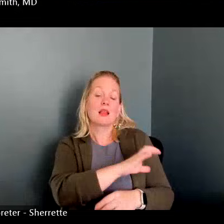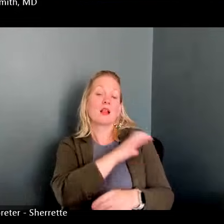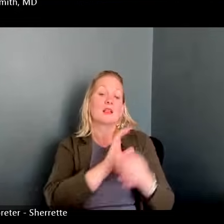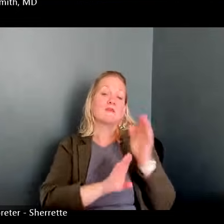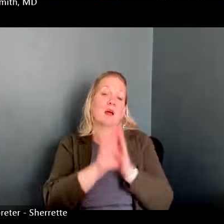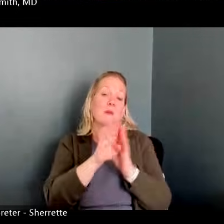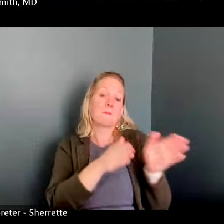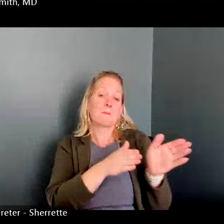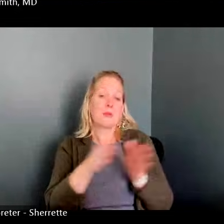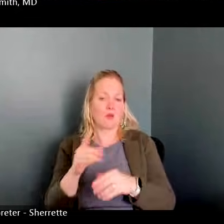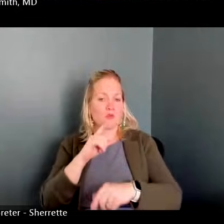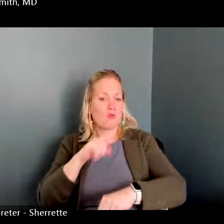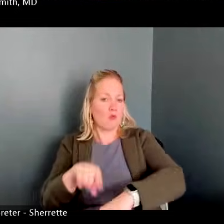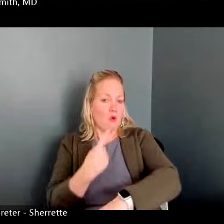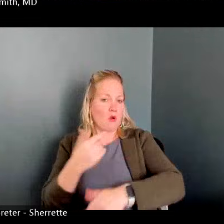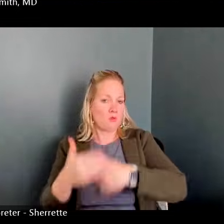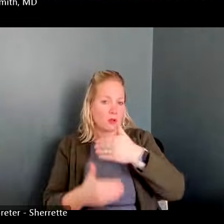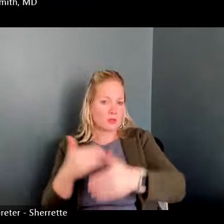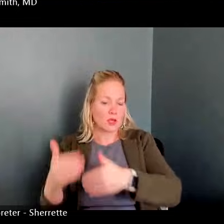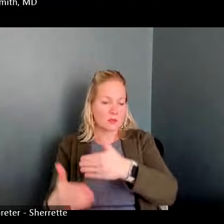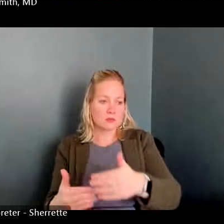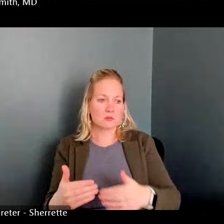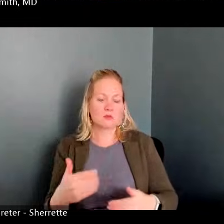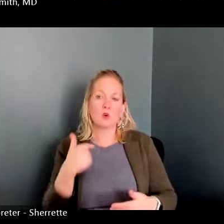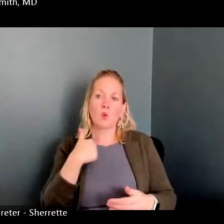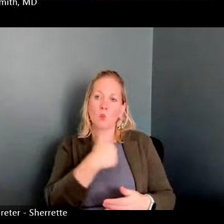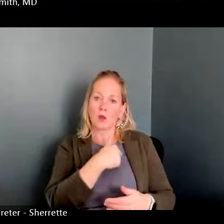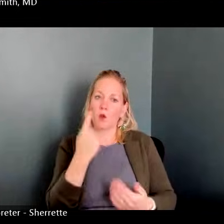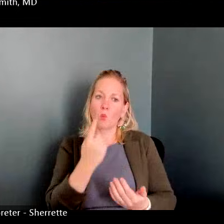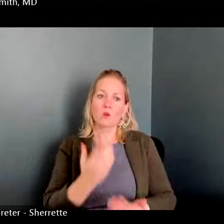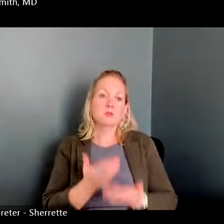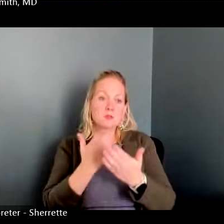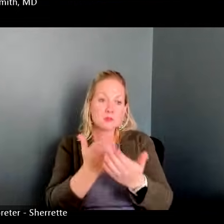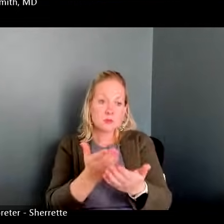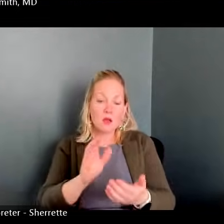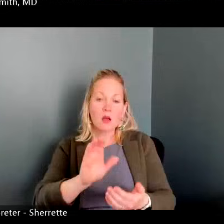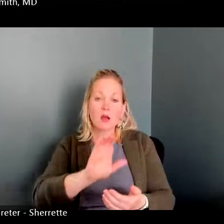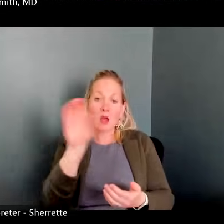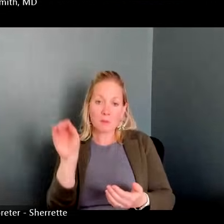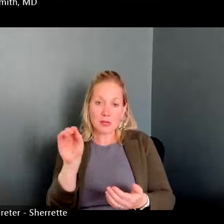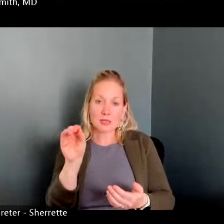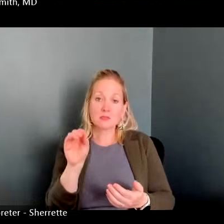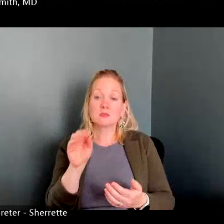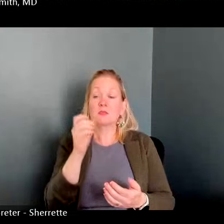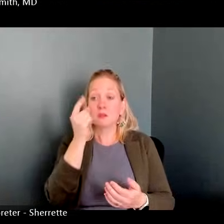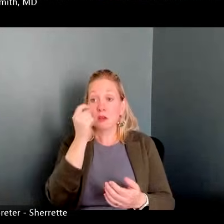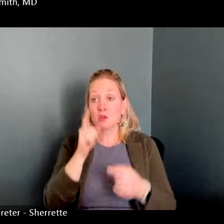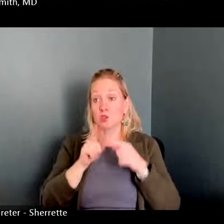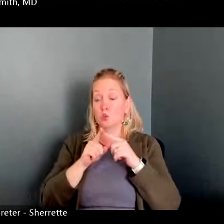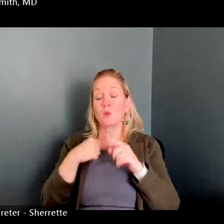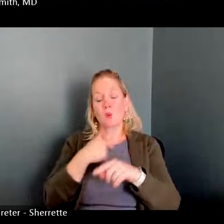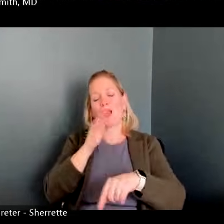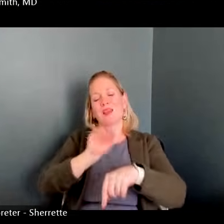process, and we advise companies throughout that whole process, starting with the initial